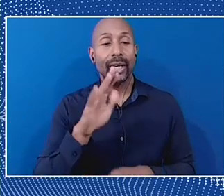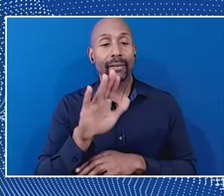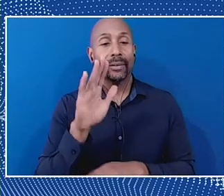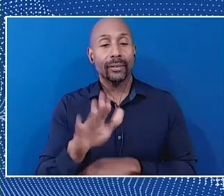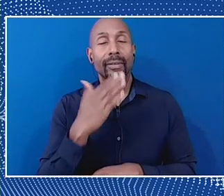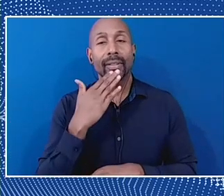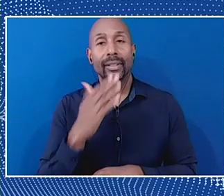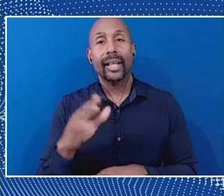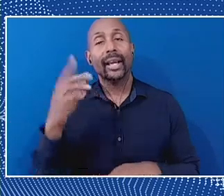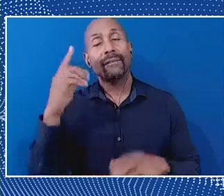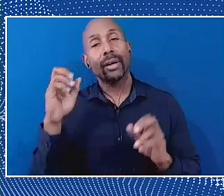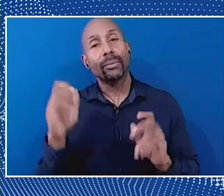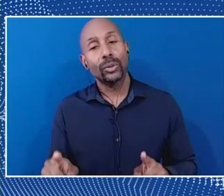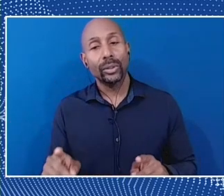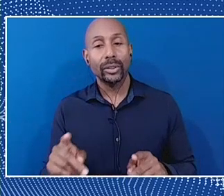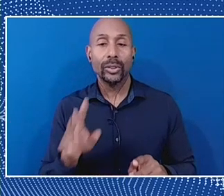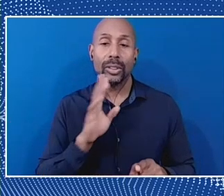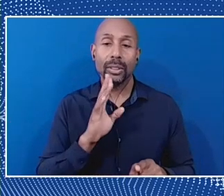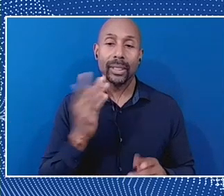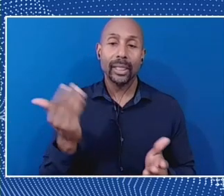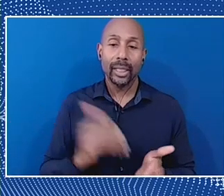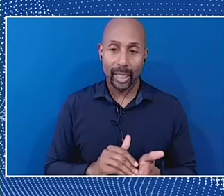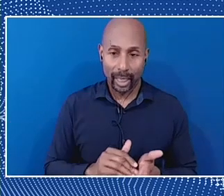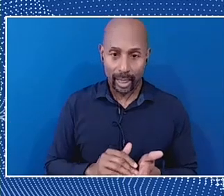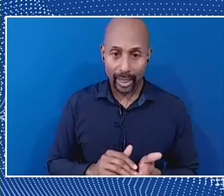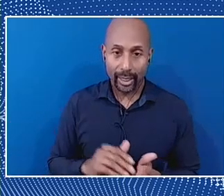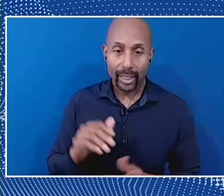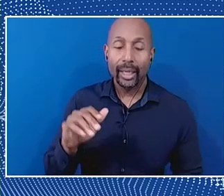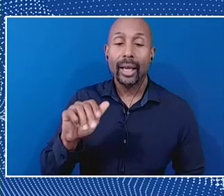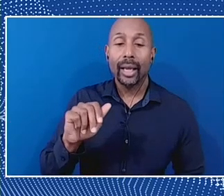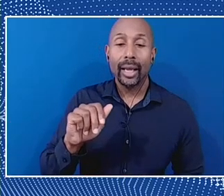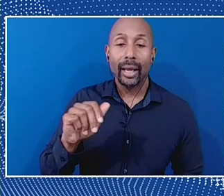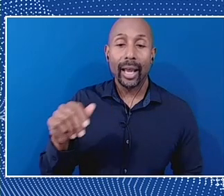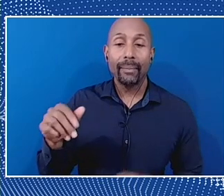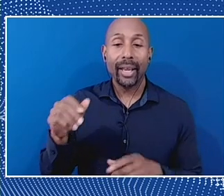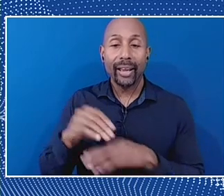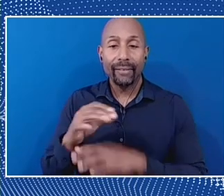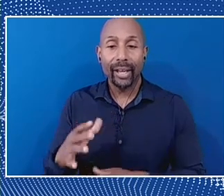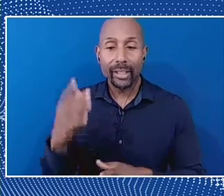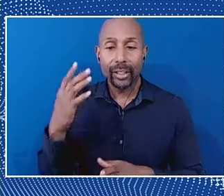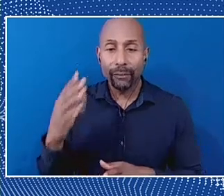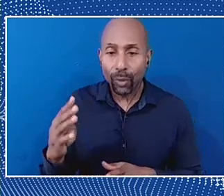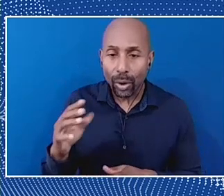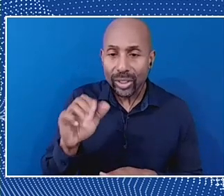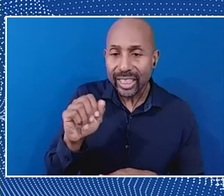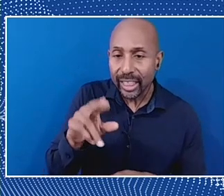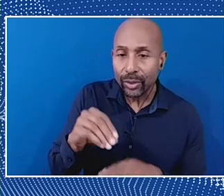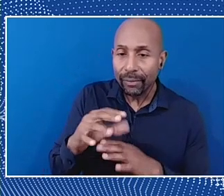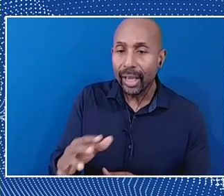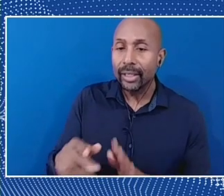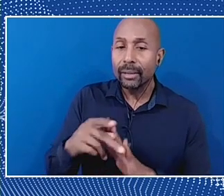Banez, and I serve as a senior advisor for policy and strategy with the Student Borrower Protection Center. First and foremost, I want to thank the